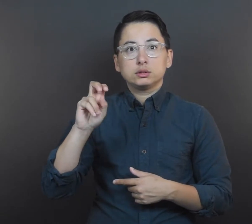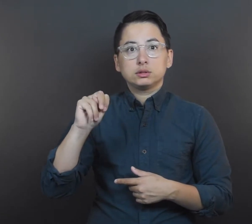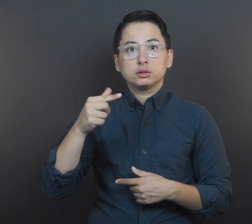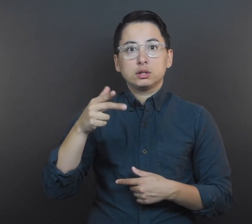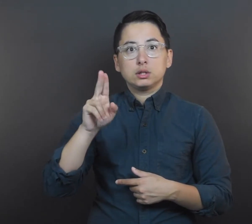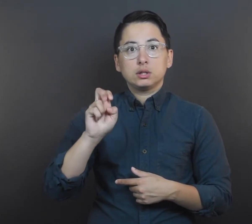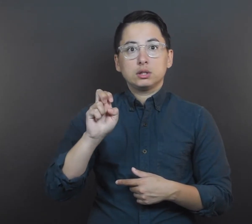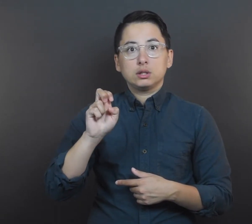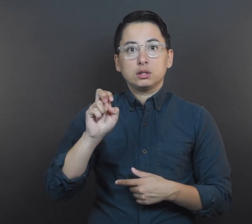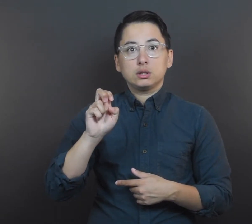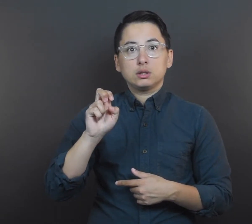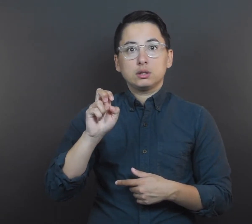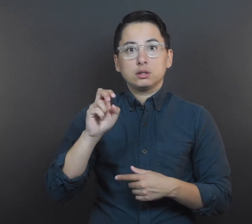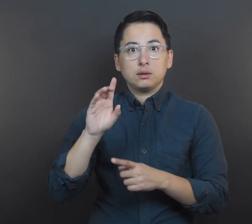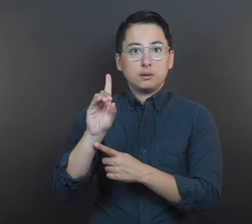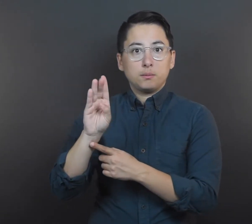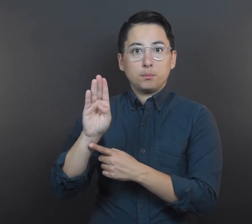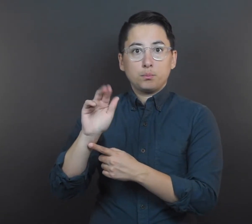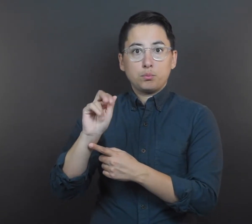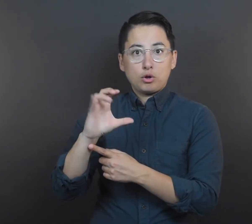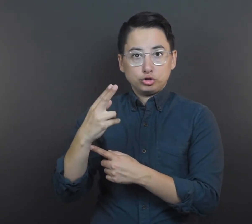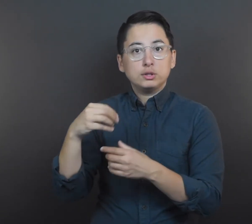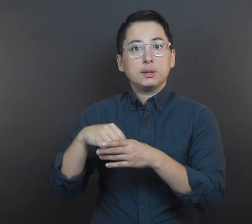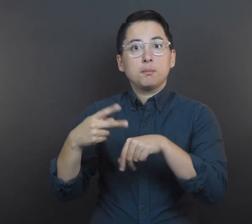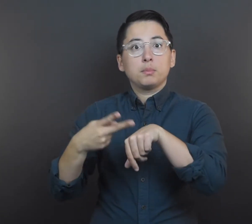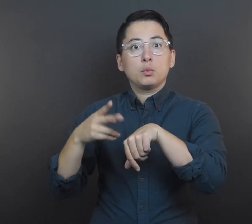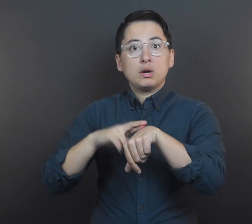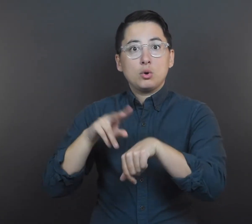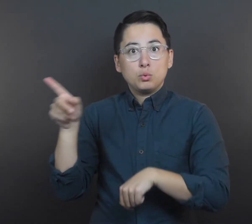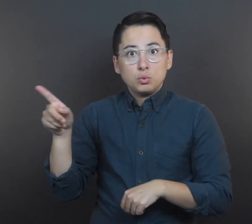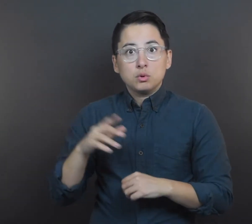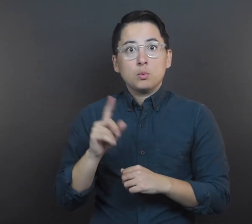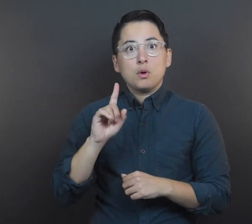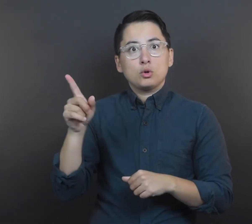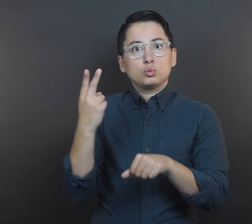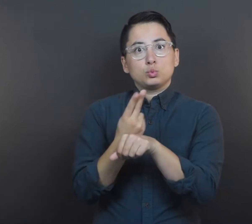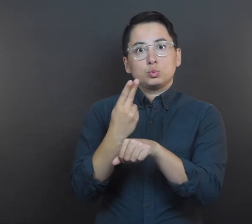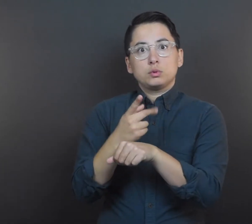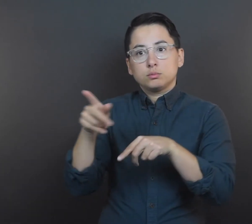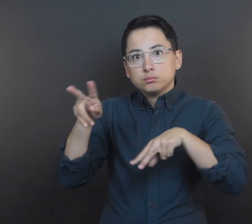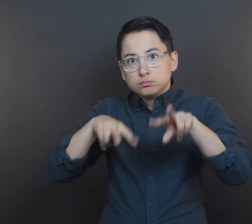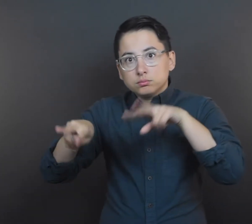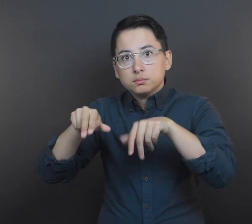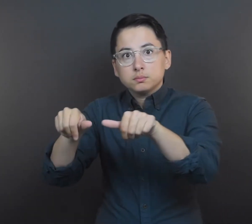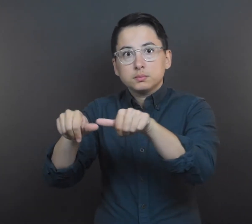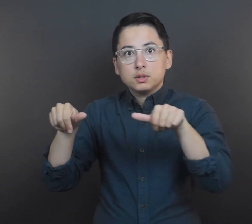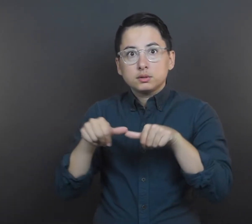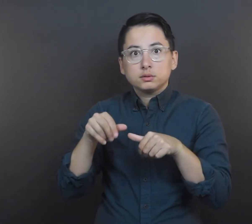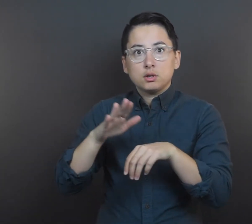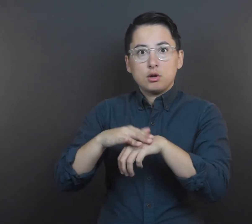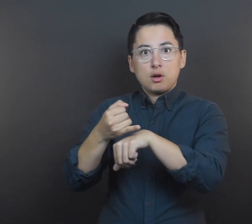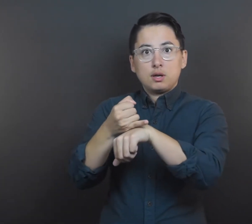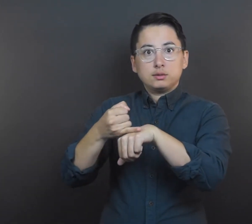Branch in Puerto Rico, where they will be used at surveillance sites around the island